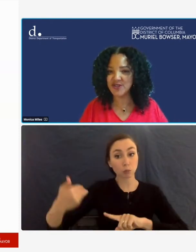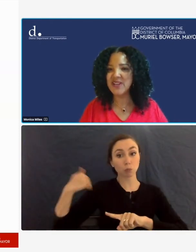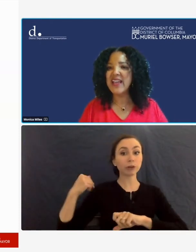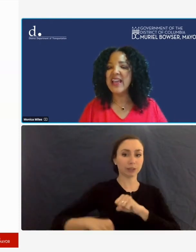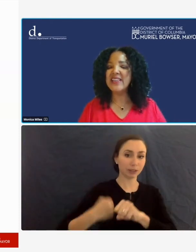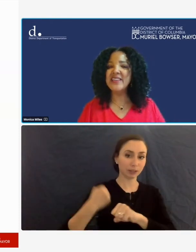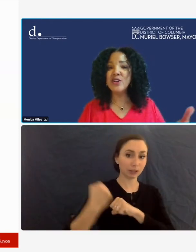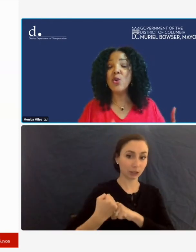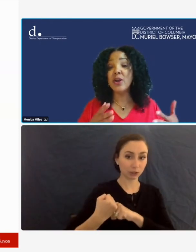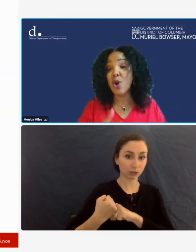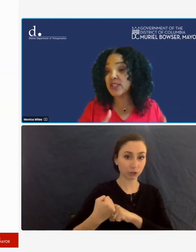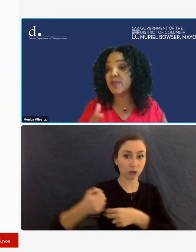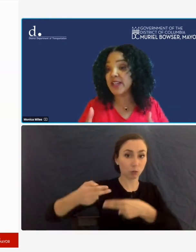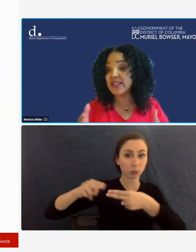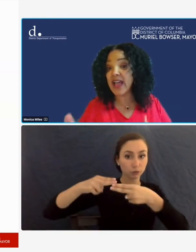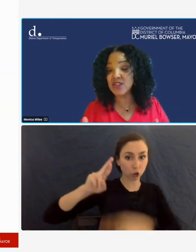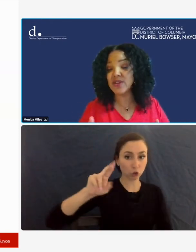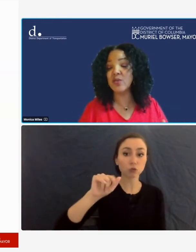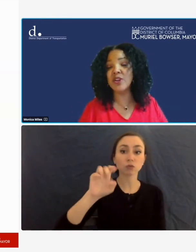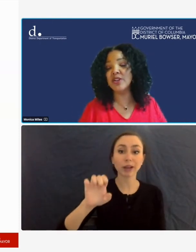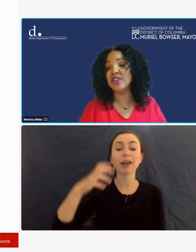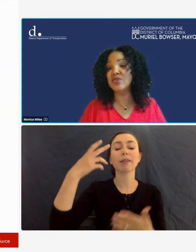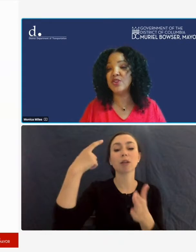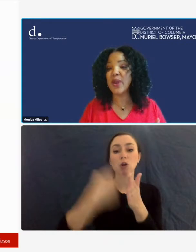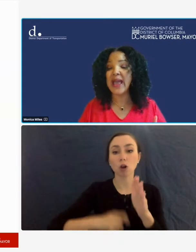and then on a cost-based contract what you're going to do when you have that